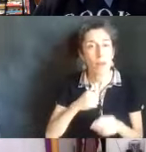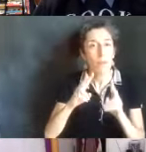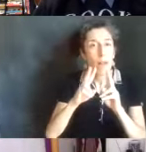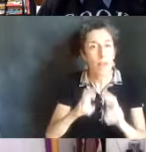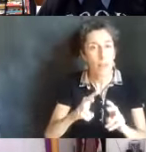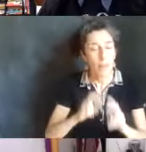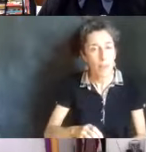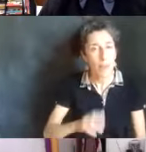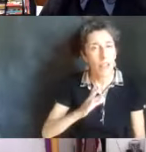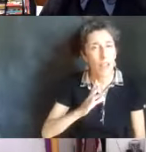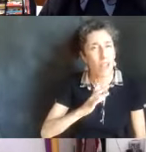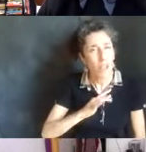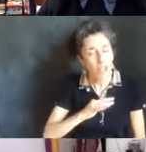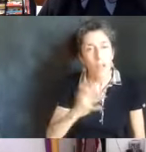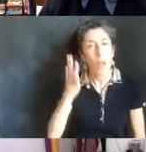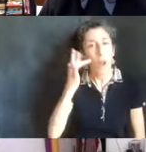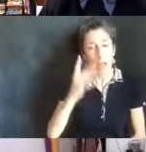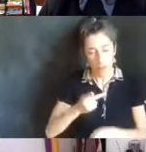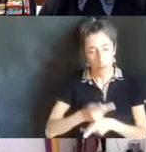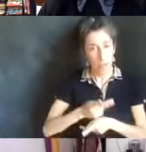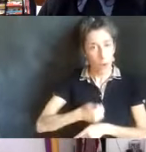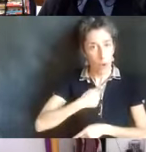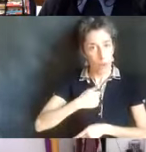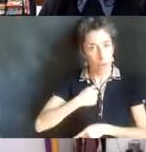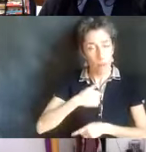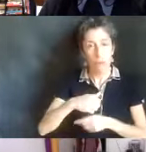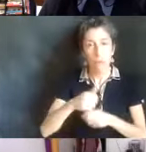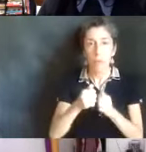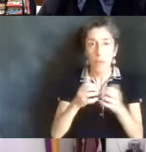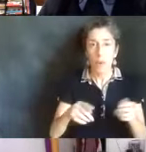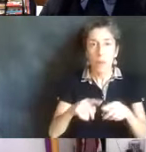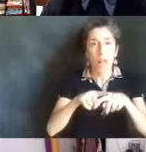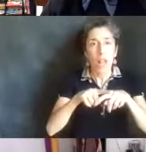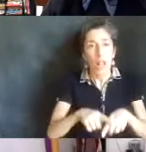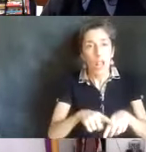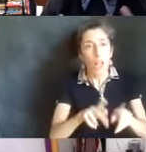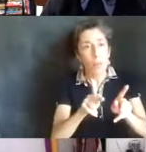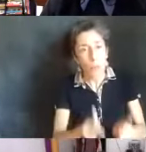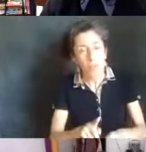self-assess and self-improve without a professor telling us to do so and I love this sentiment